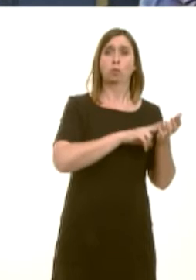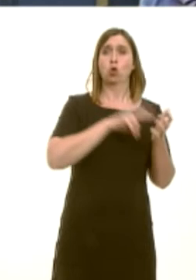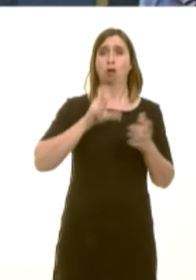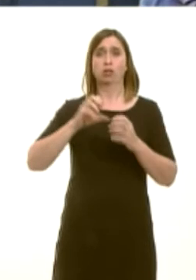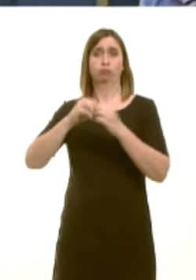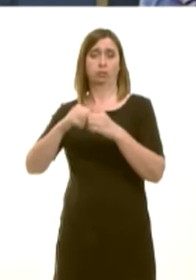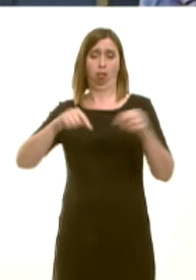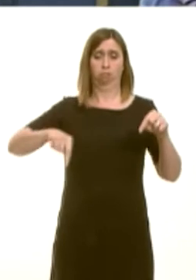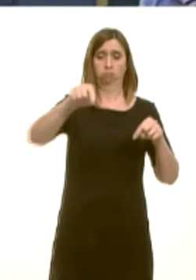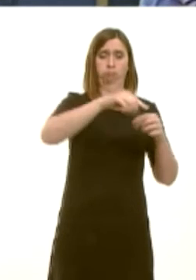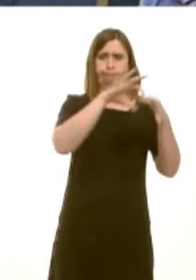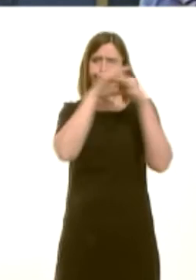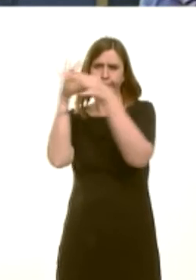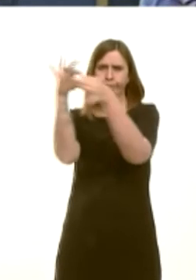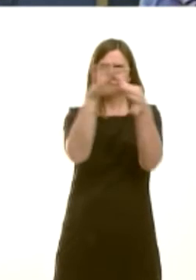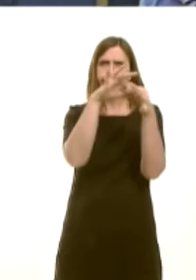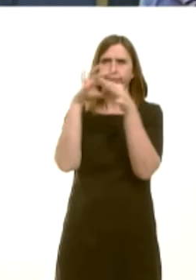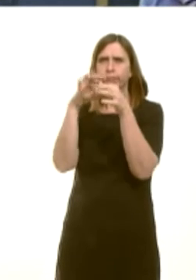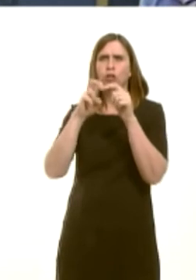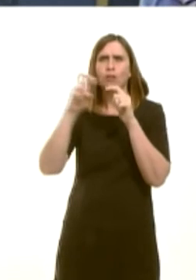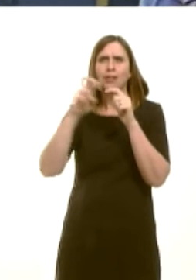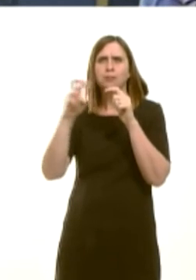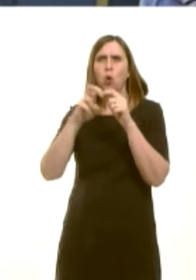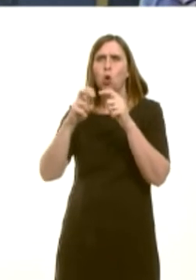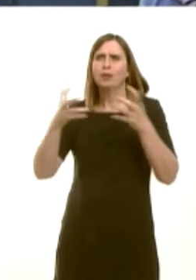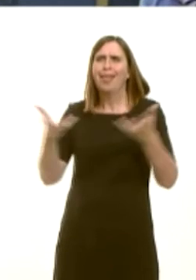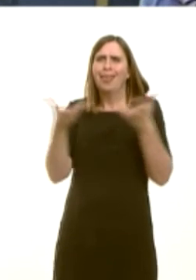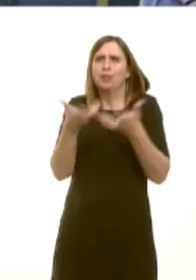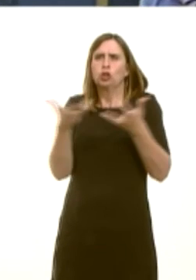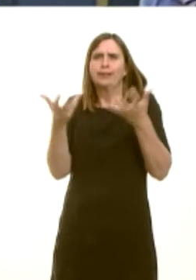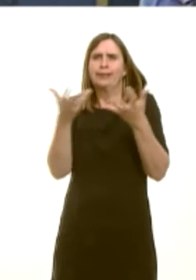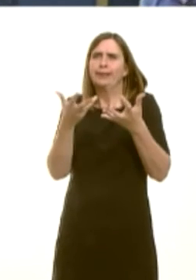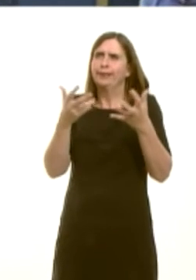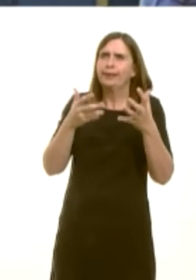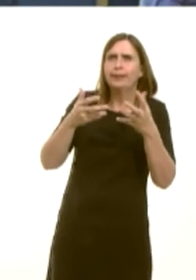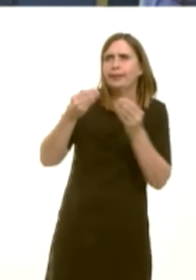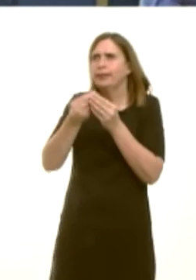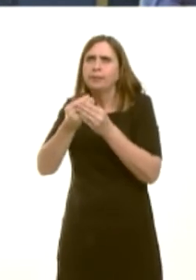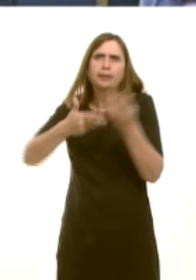economic development, transport and energy issues for collective benefit. Will you agree